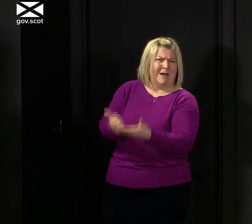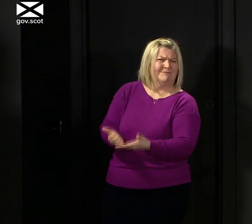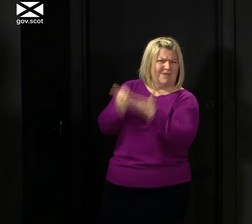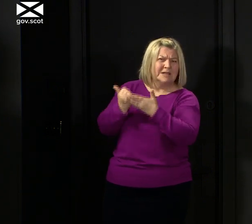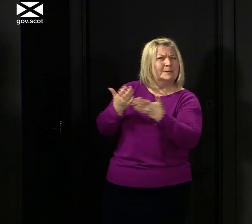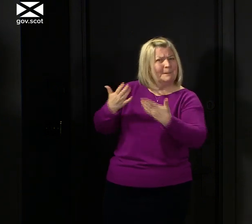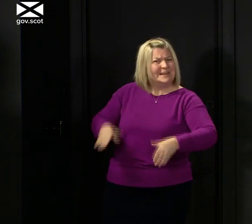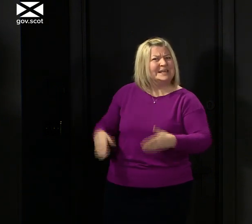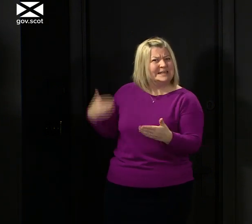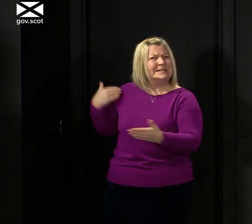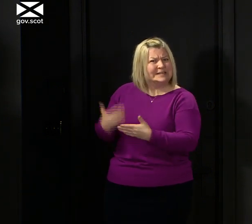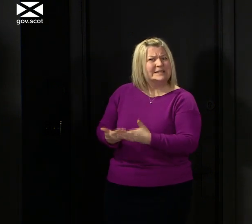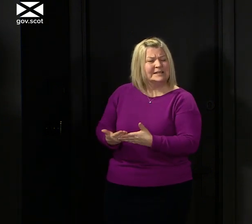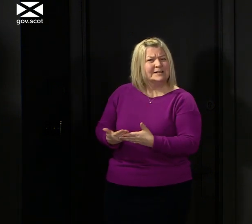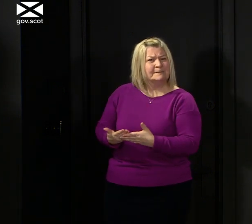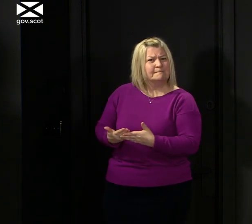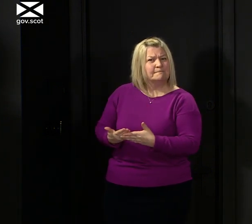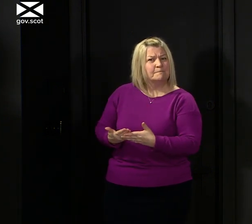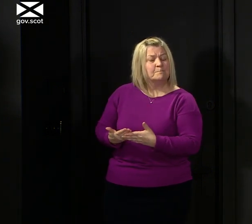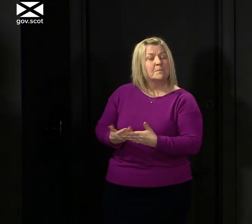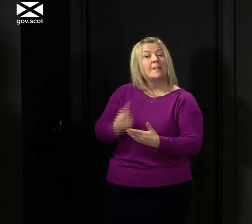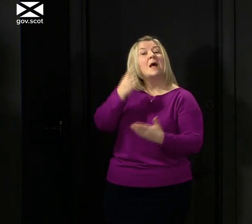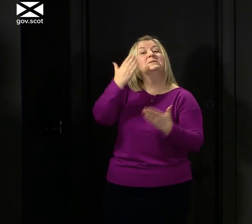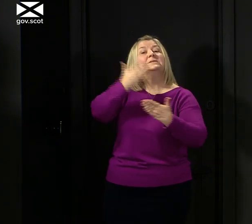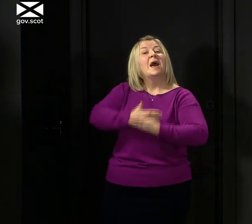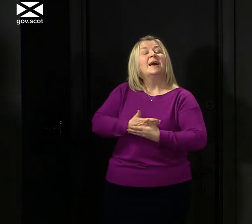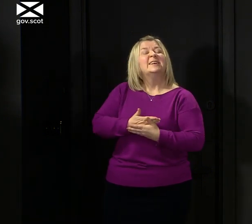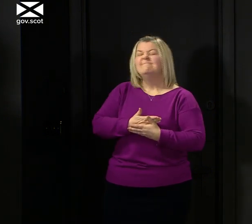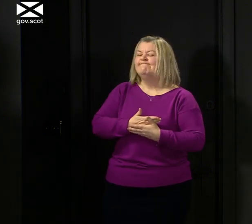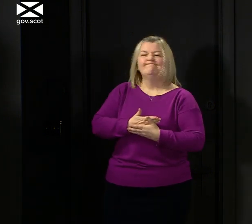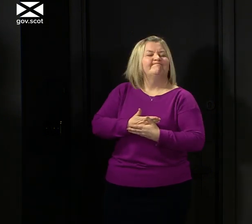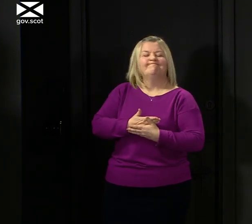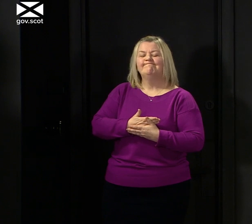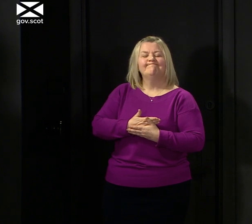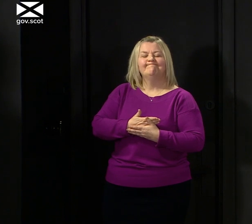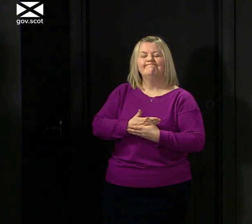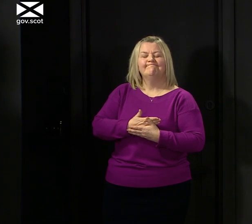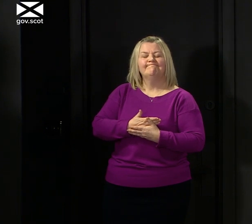But it became clear to me last night that that was not possible without damaging the